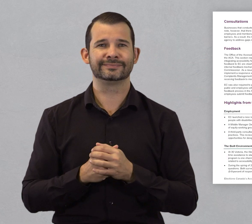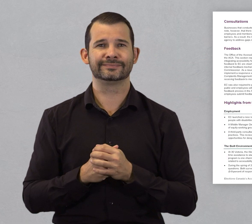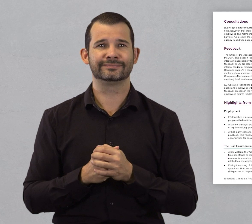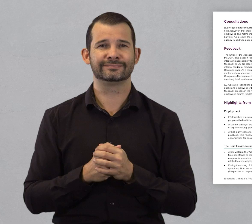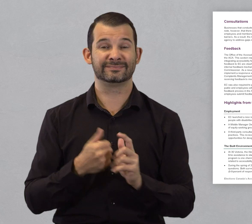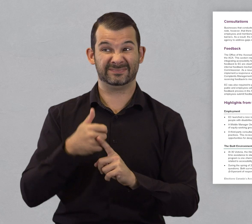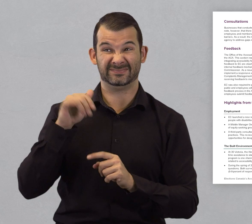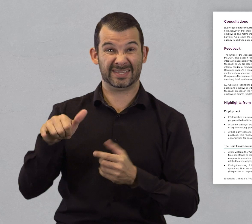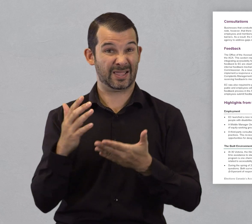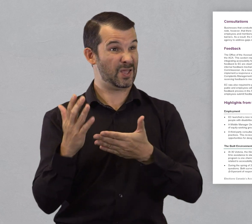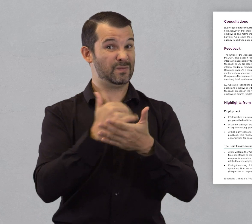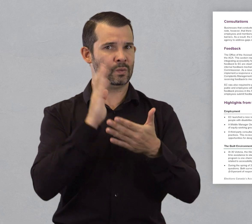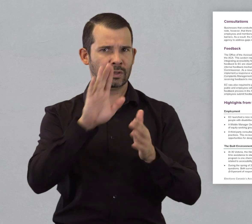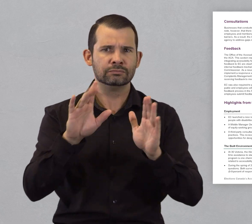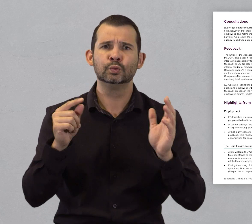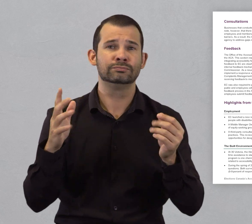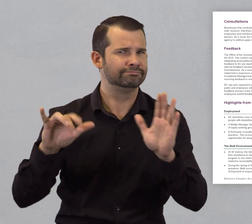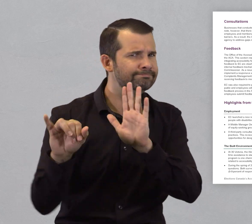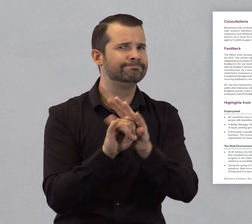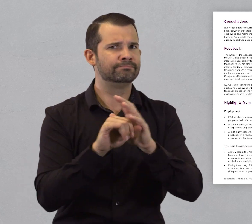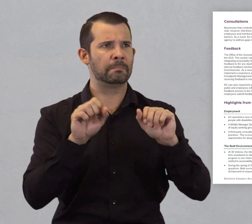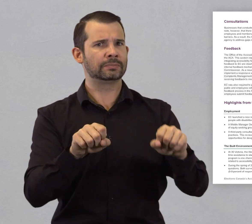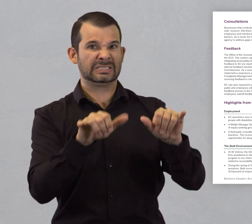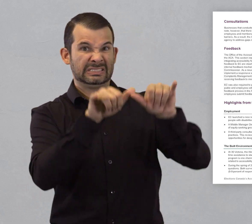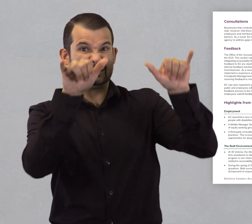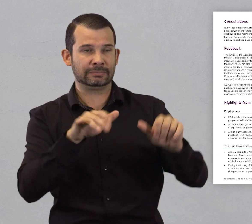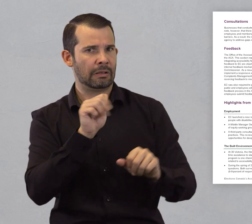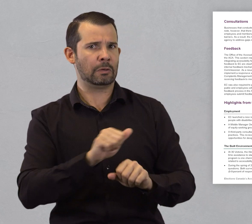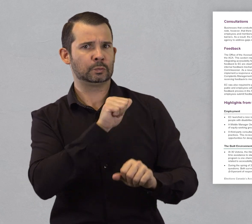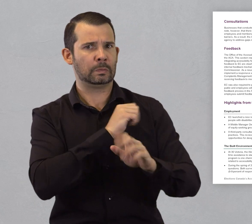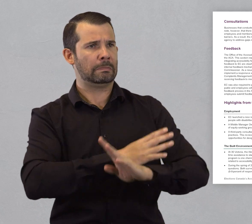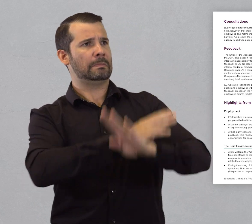This review will identify possible systemic and attitudinal barriers